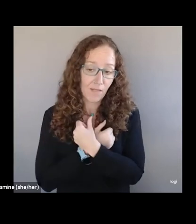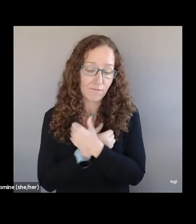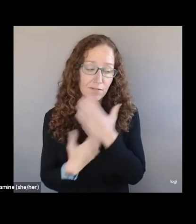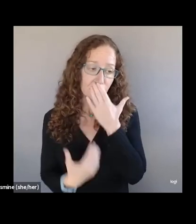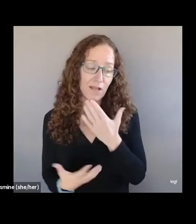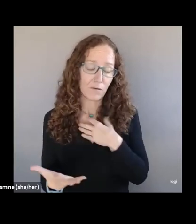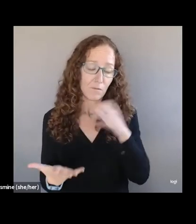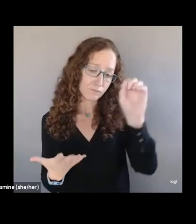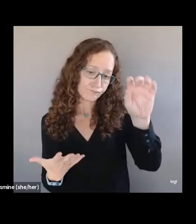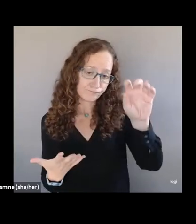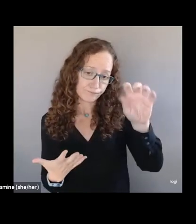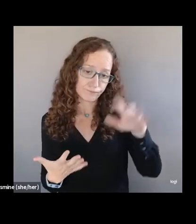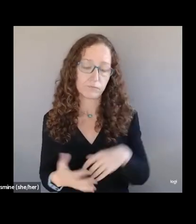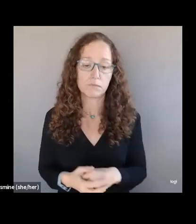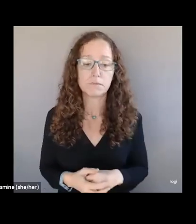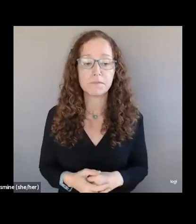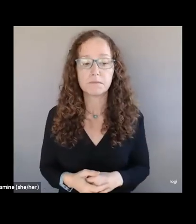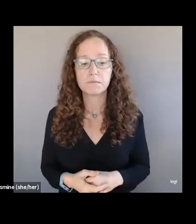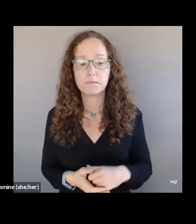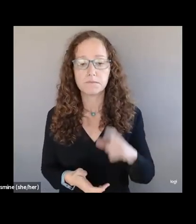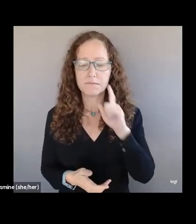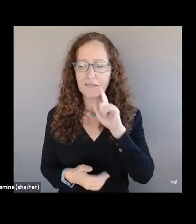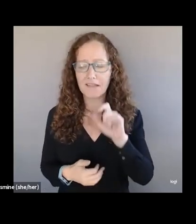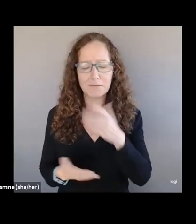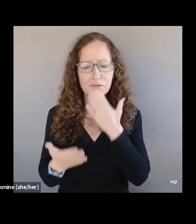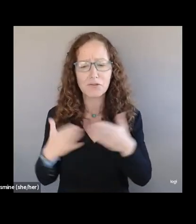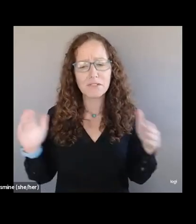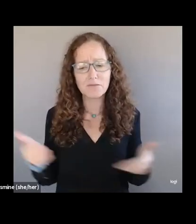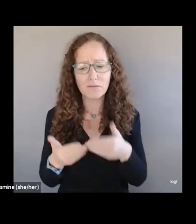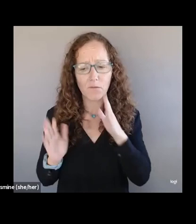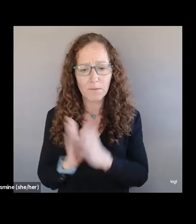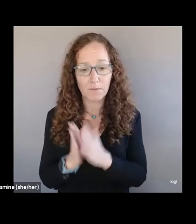think is a good introduction to this book, and why I wrote it.